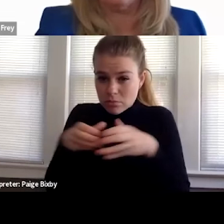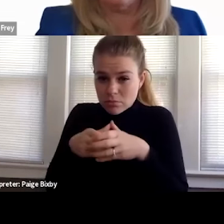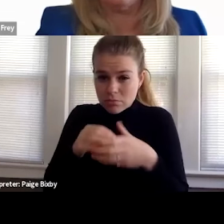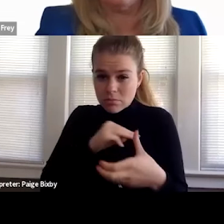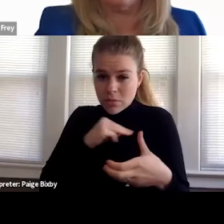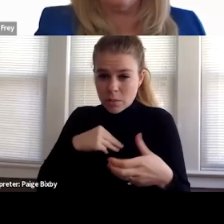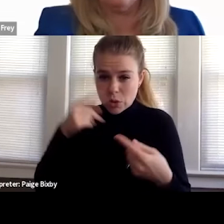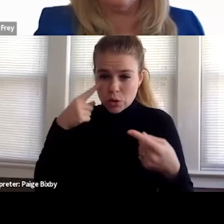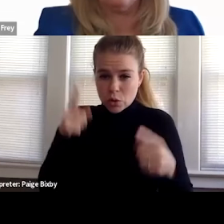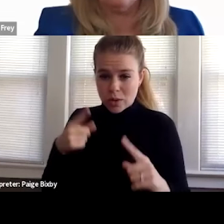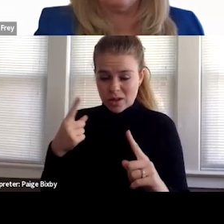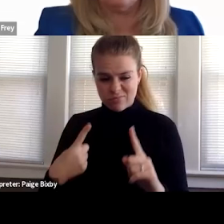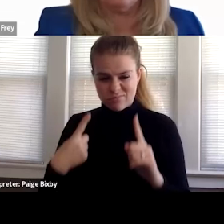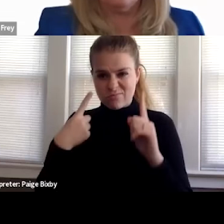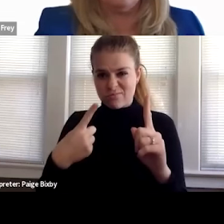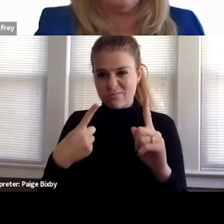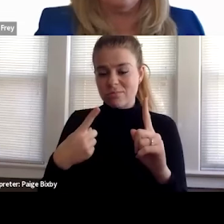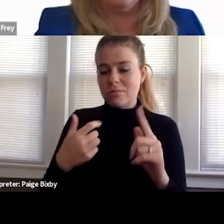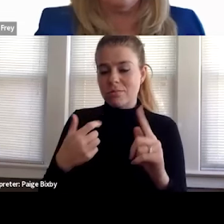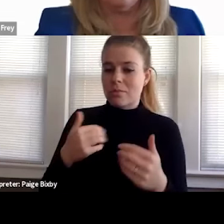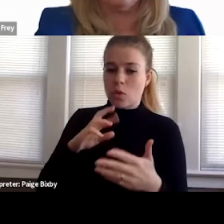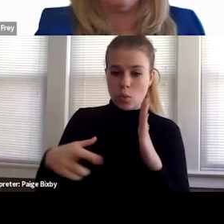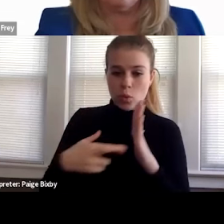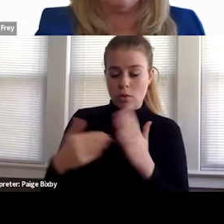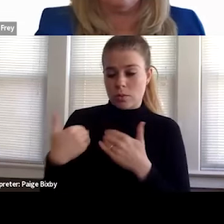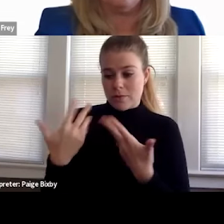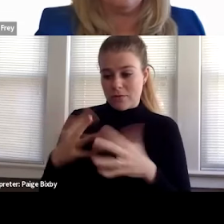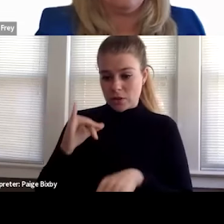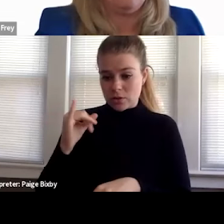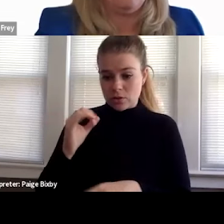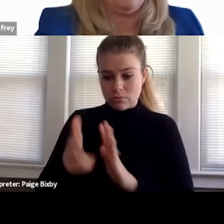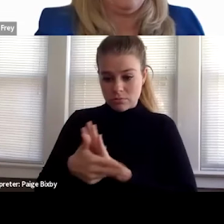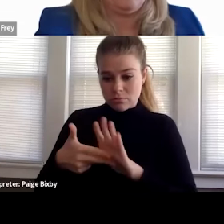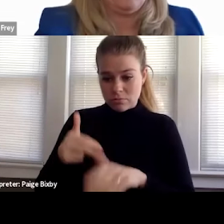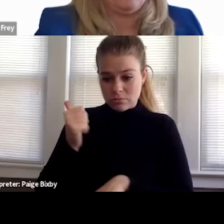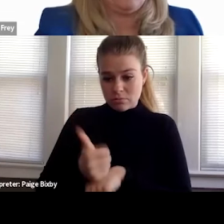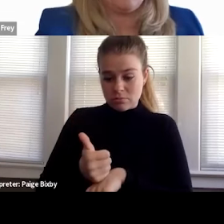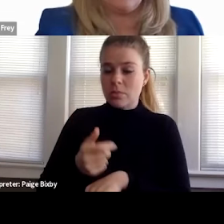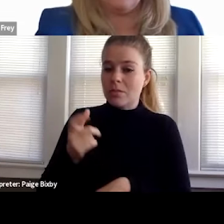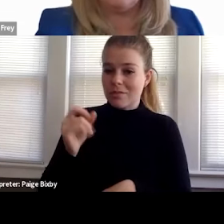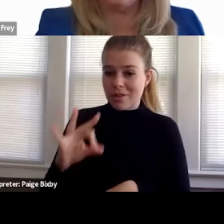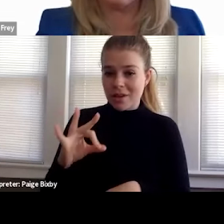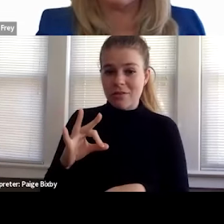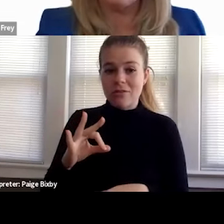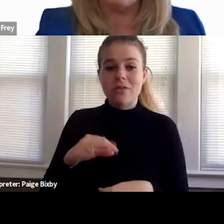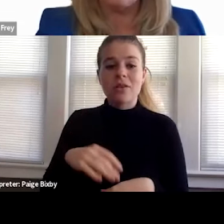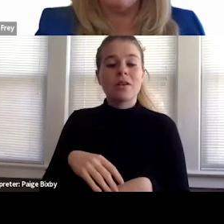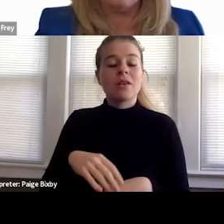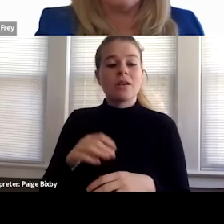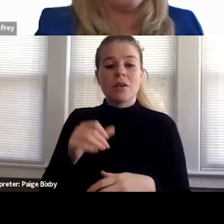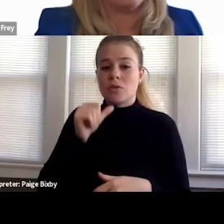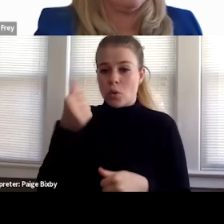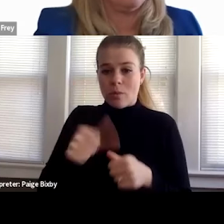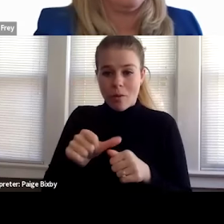And have roles and responsibilities been identified? If you take nothing out of this, I hope that you go back and really look at your structure